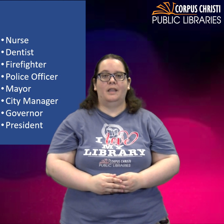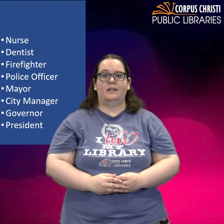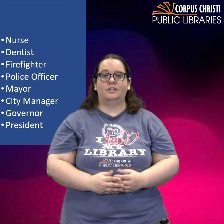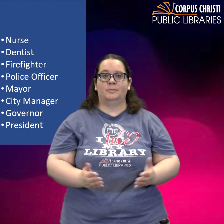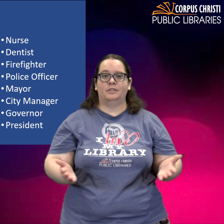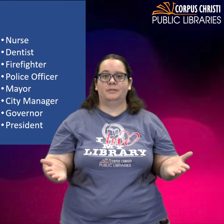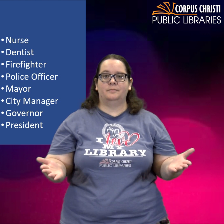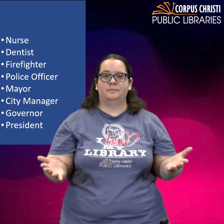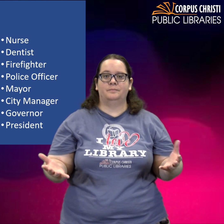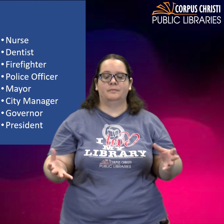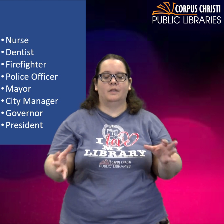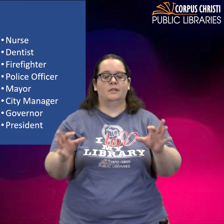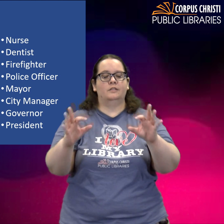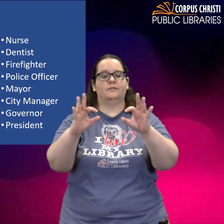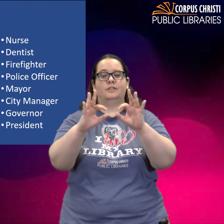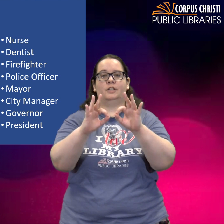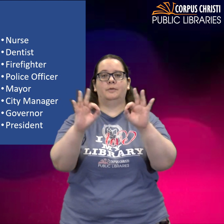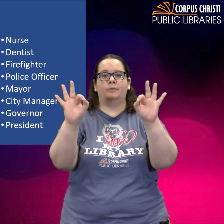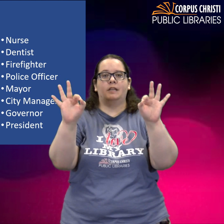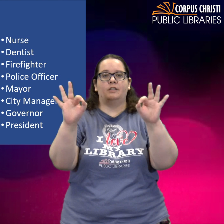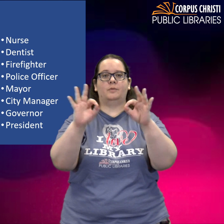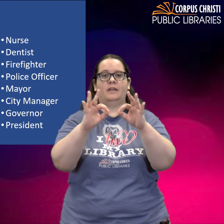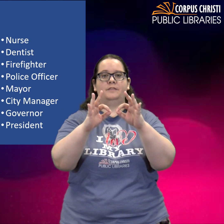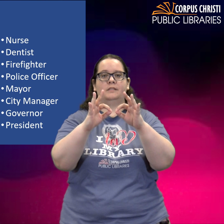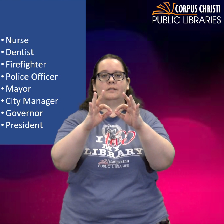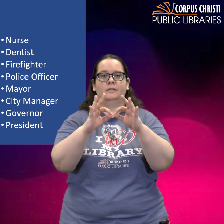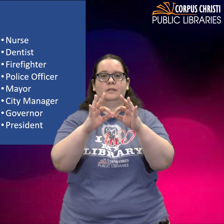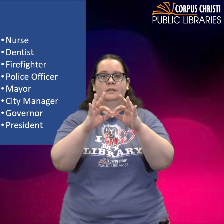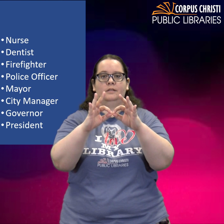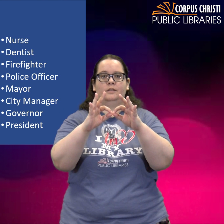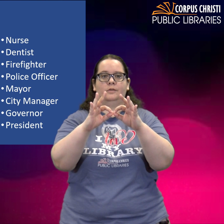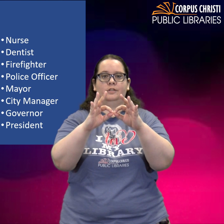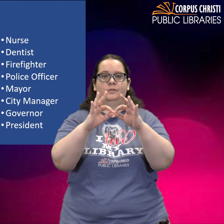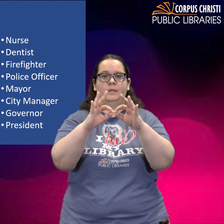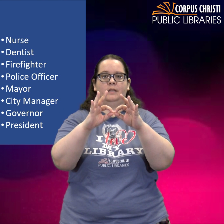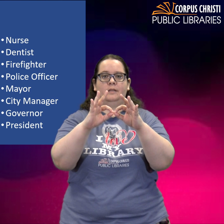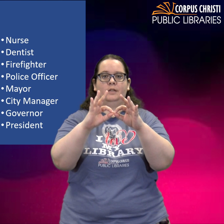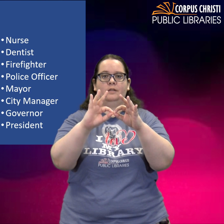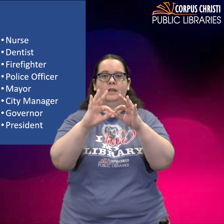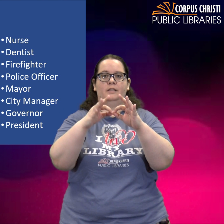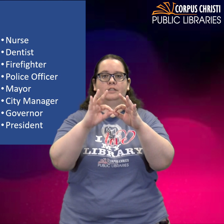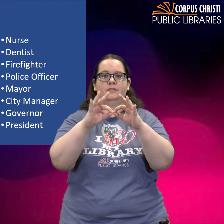An interpreter, so for interpret we take two F's, they're going to meet in the middle, and then just